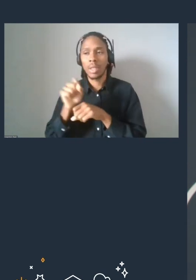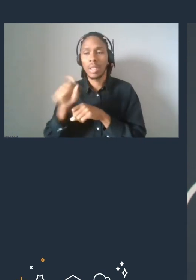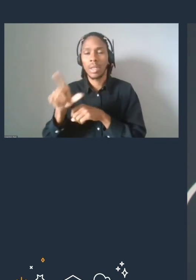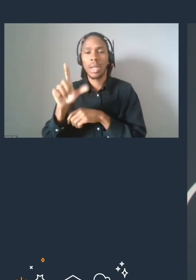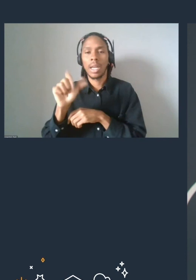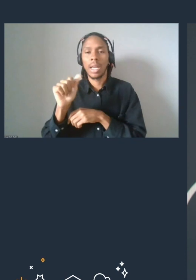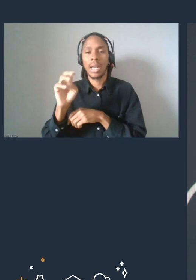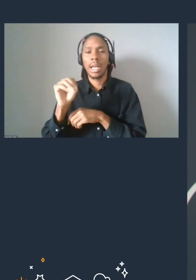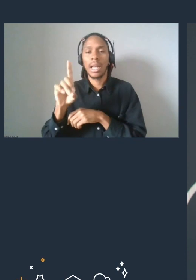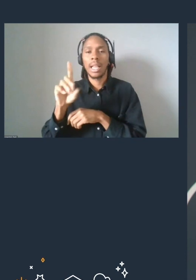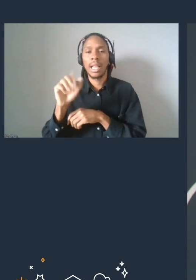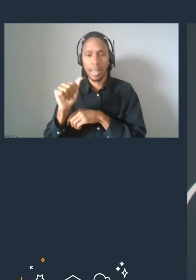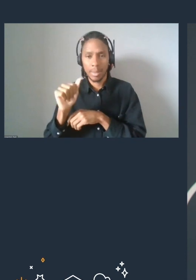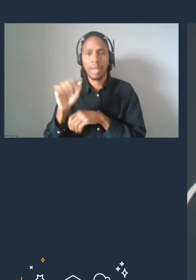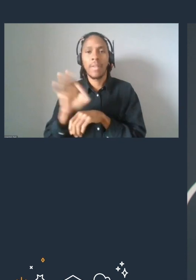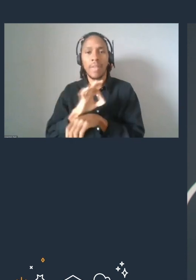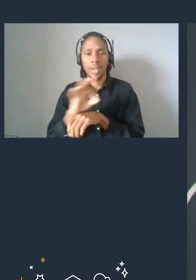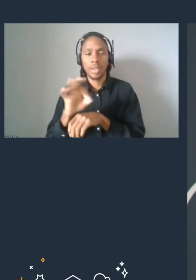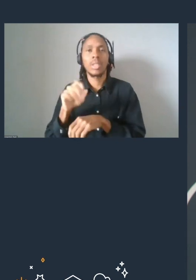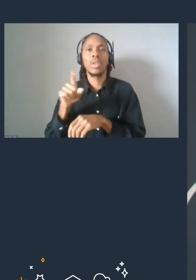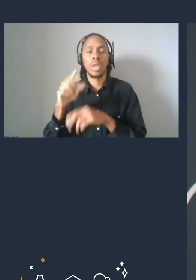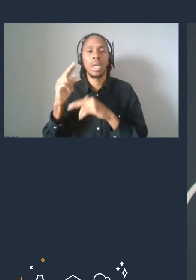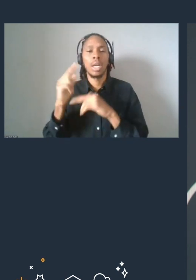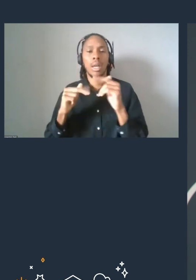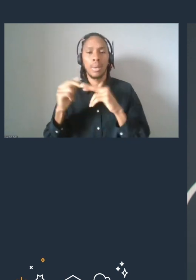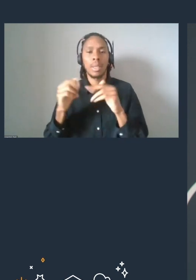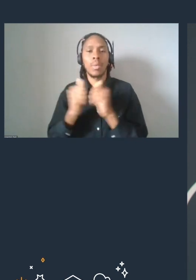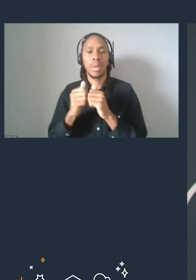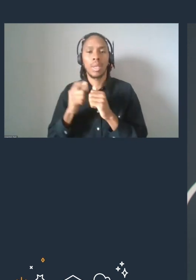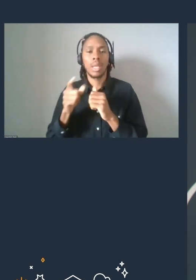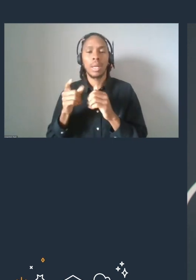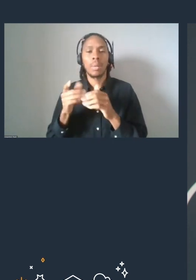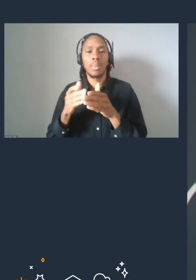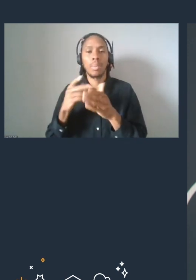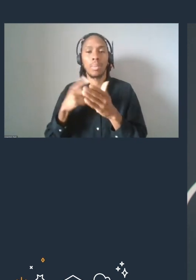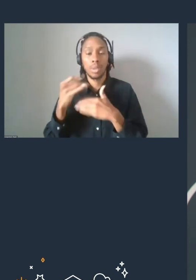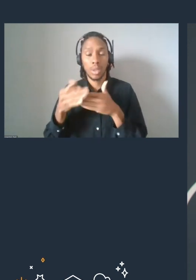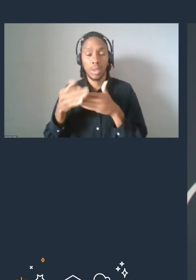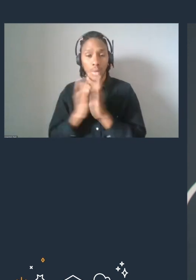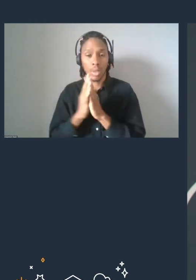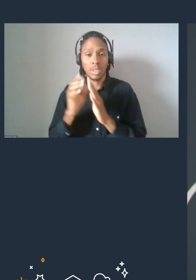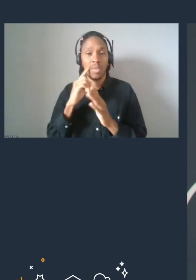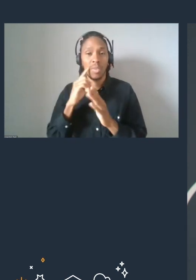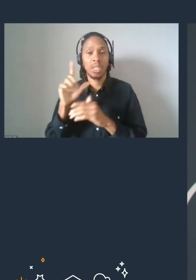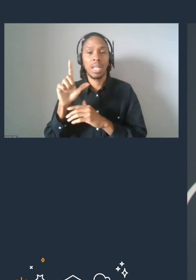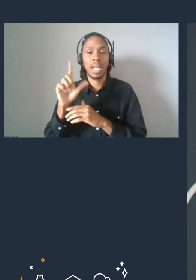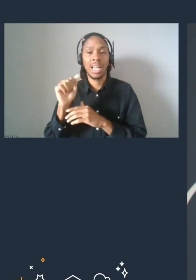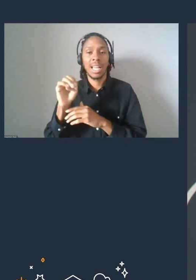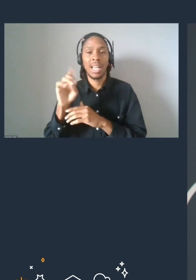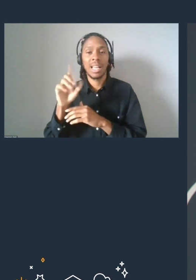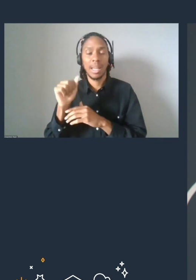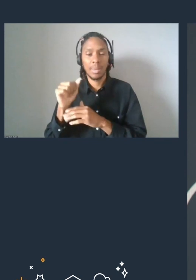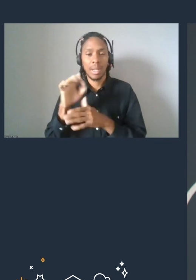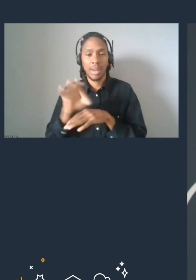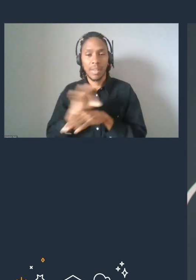and you can build it with your PUT request using a Lambda function. So you can leverage it with that existing architectures